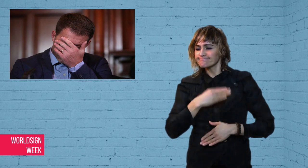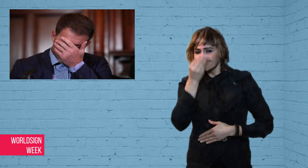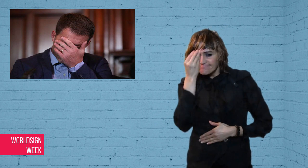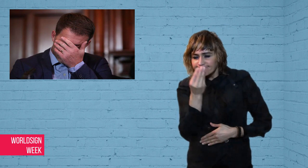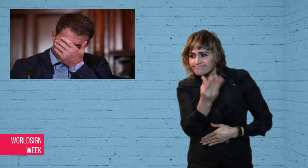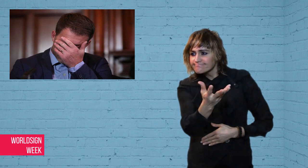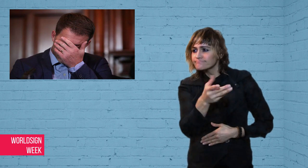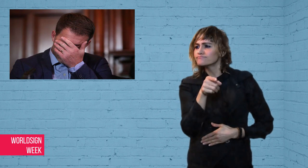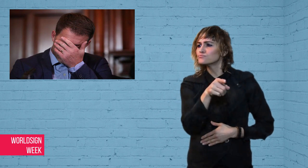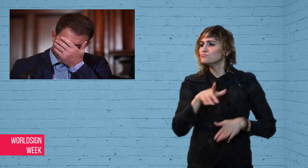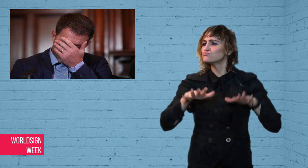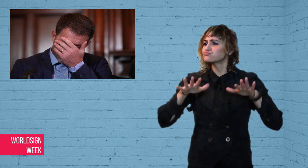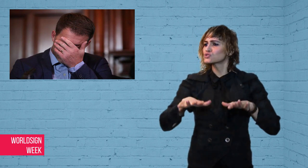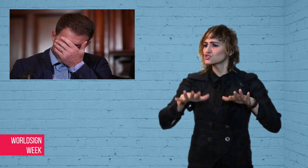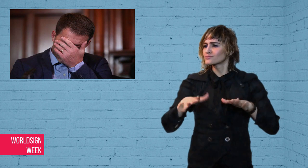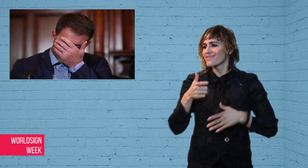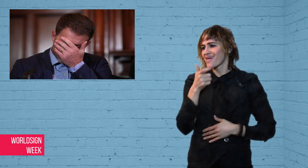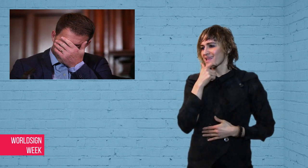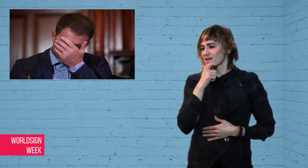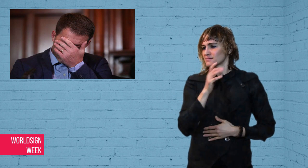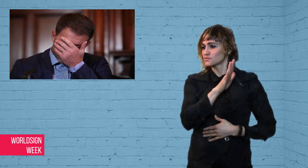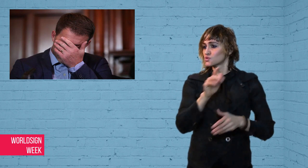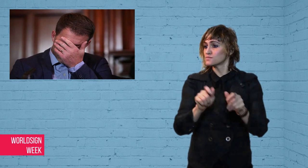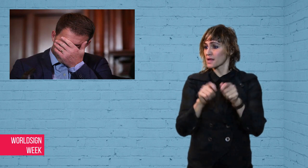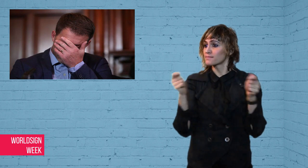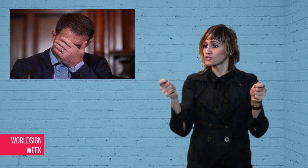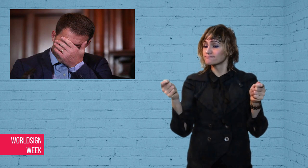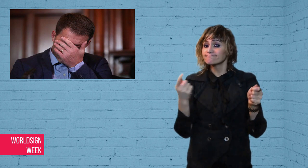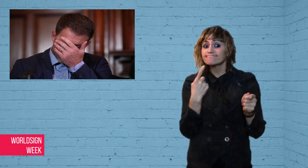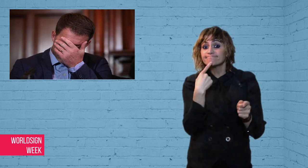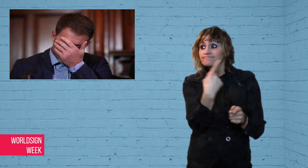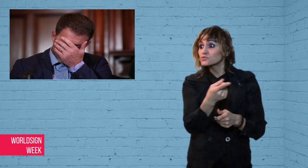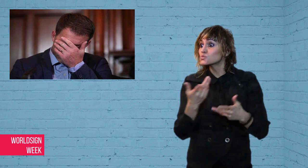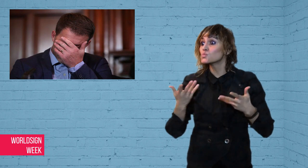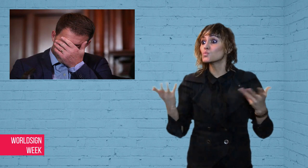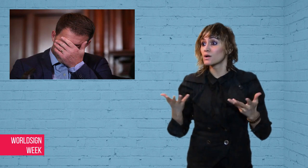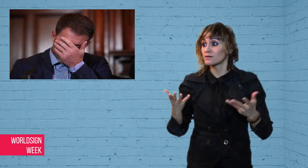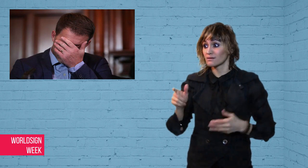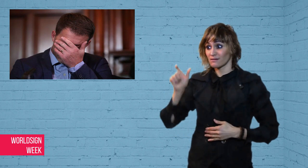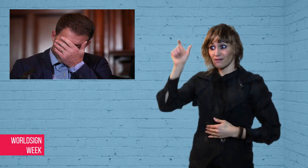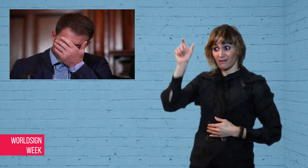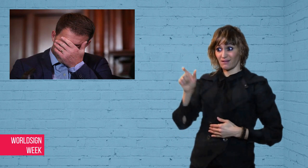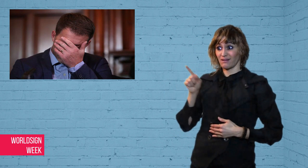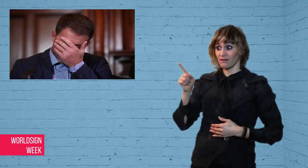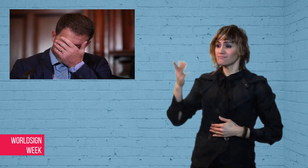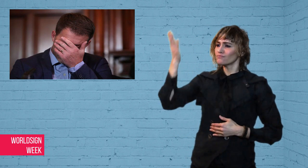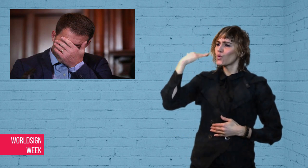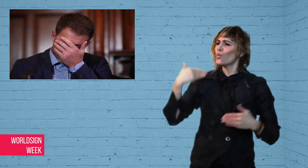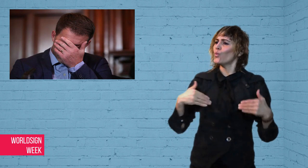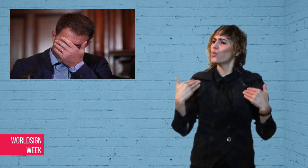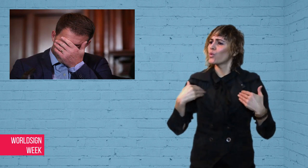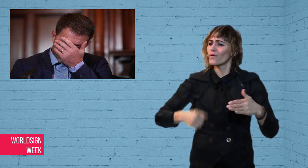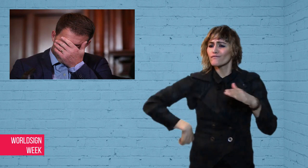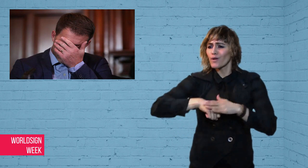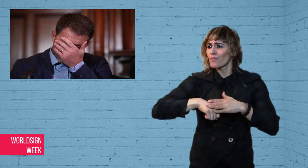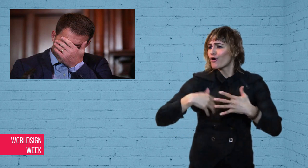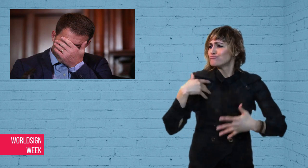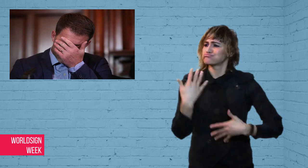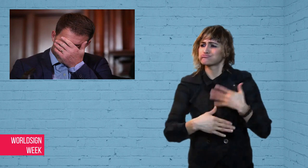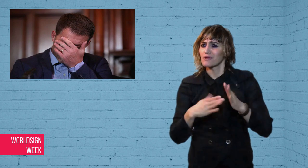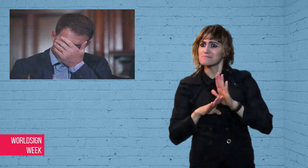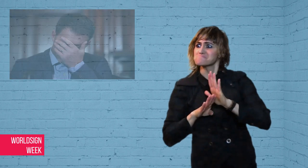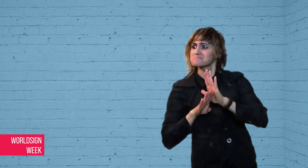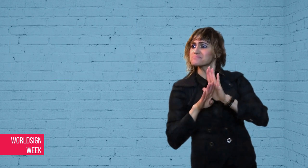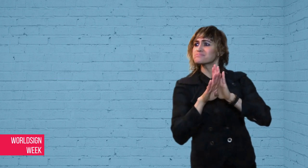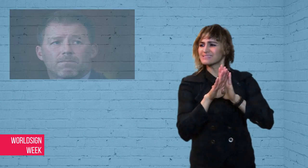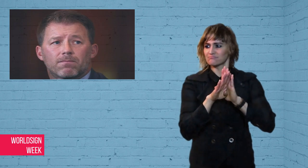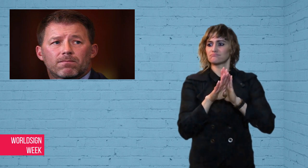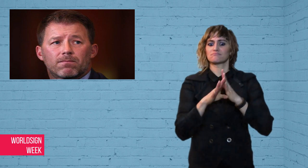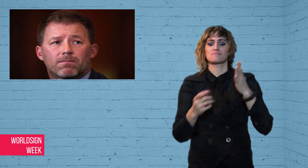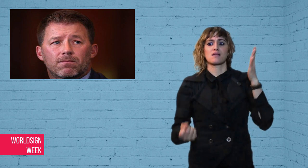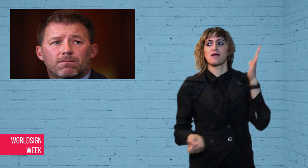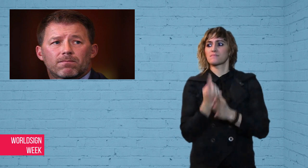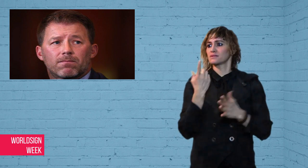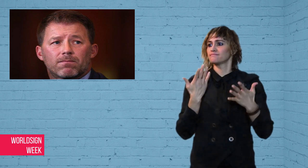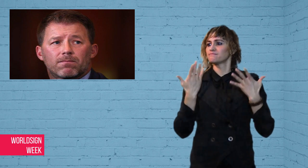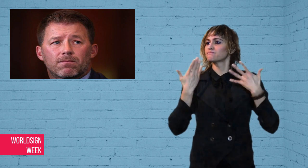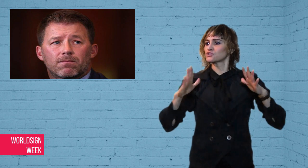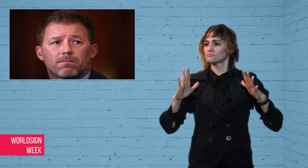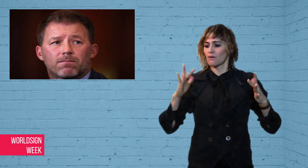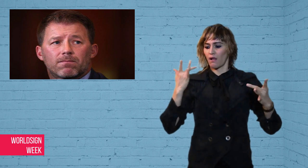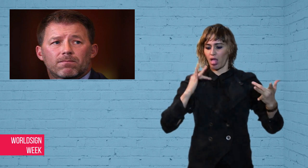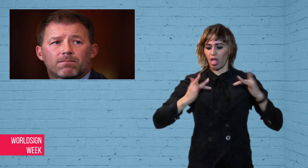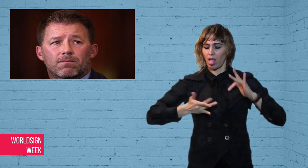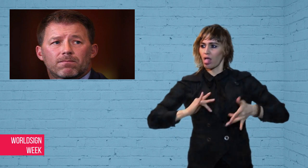came forward to a British newspaper and admitted